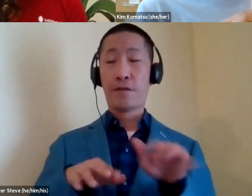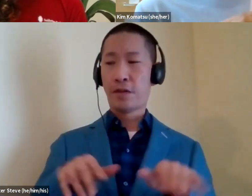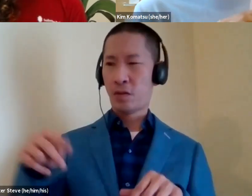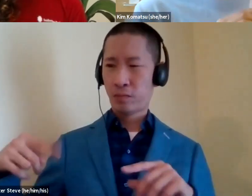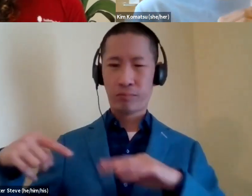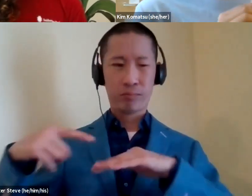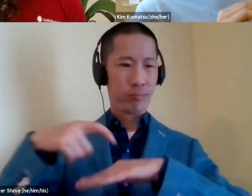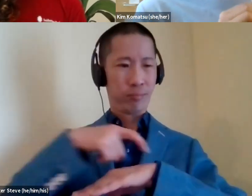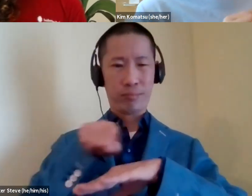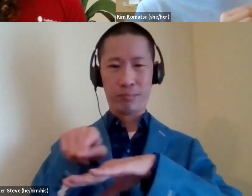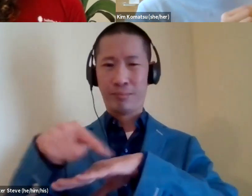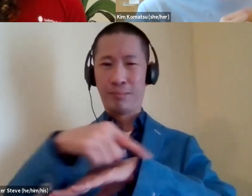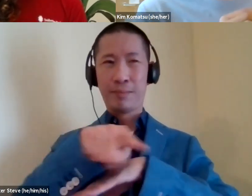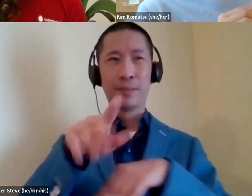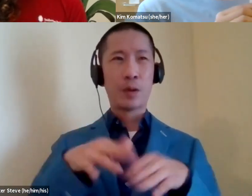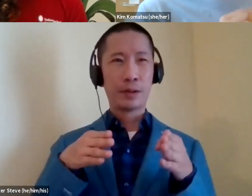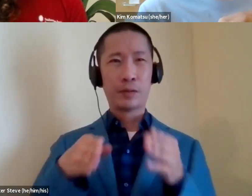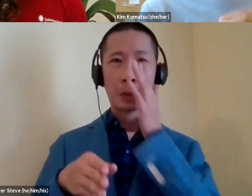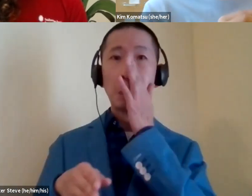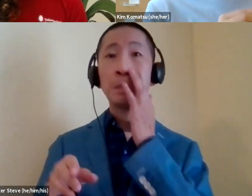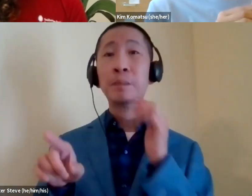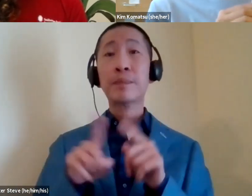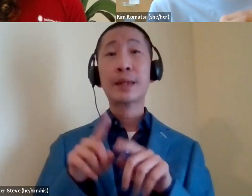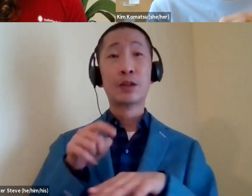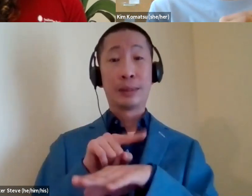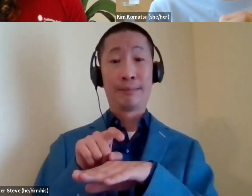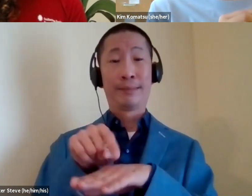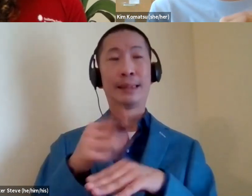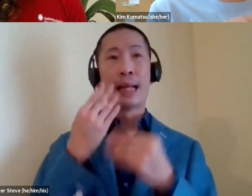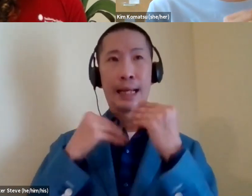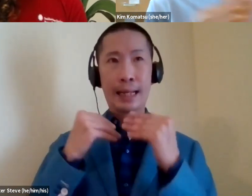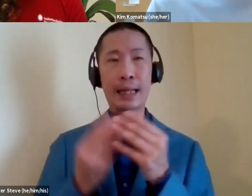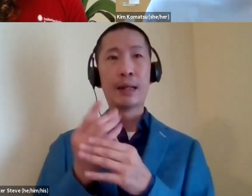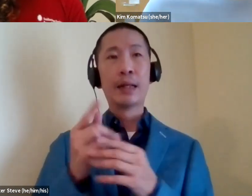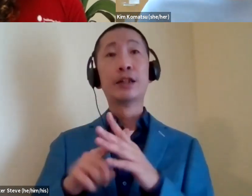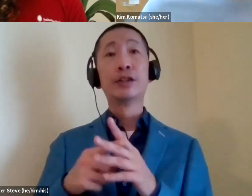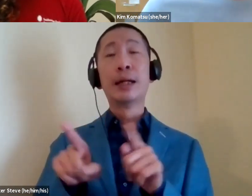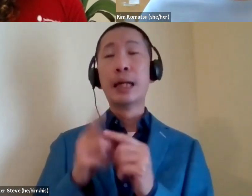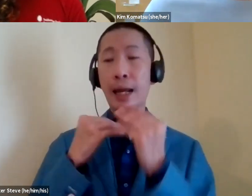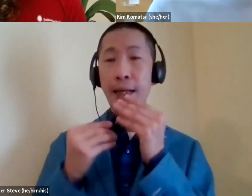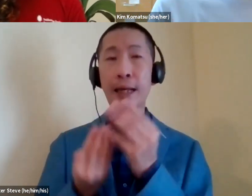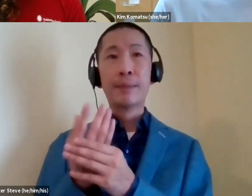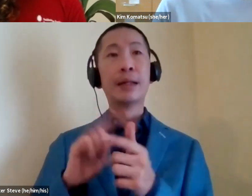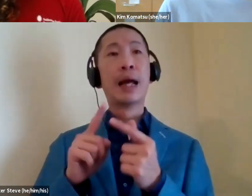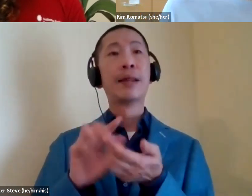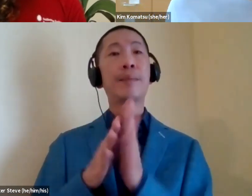Kim Komatsu (she/her): And they they as caterpillars eat plants, so they started out as herbivores and then they turn into pollinators which is really cool.